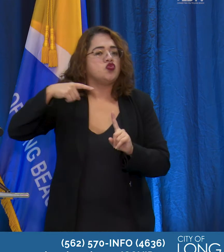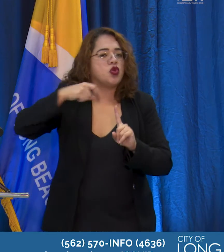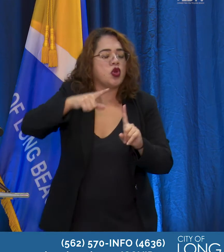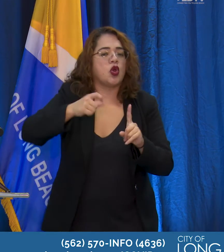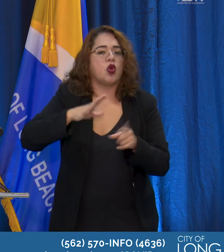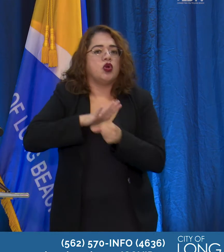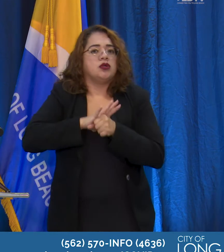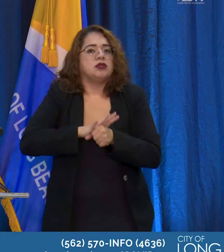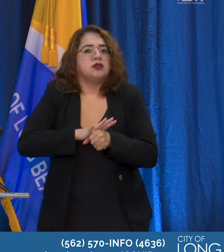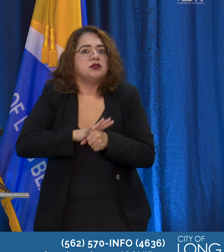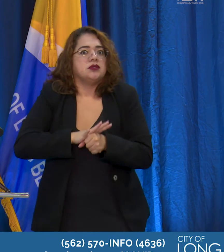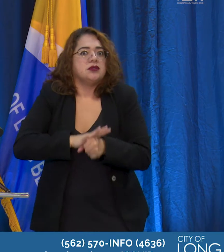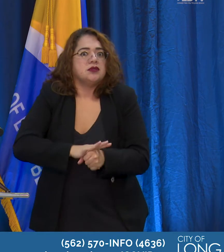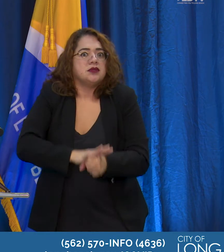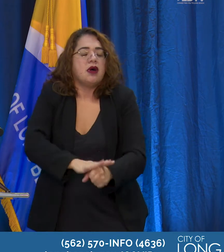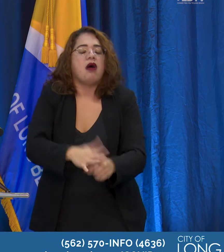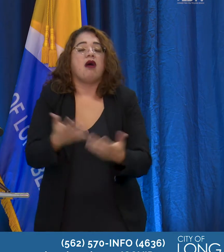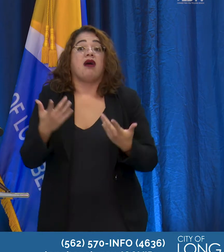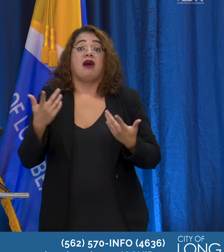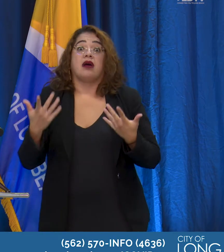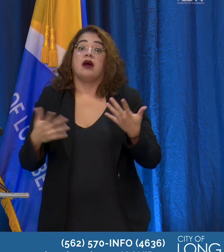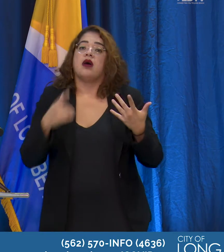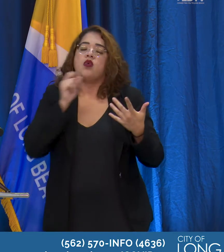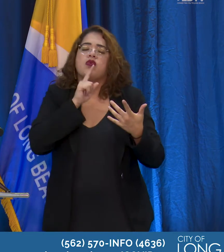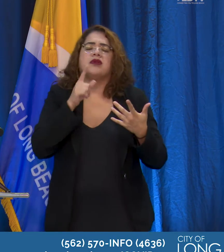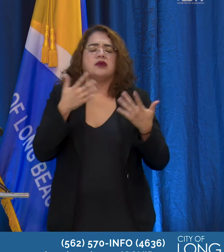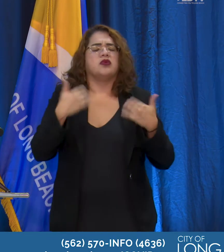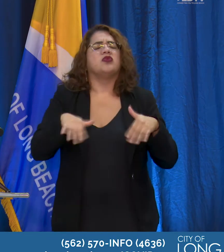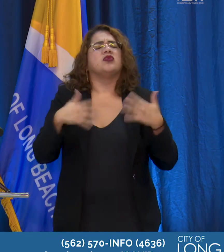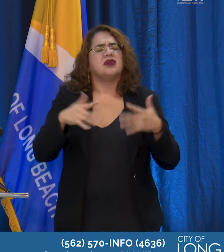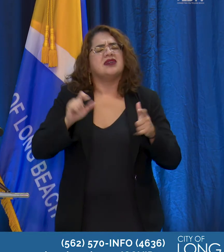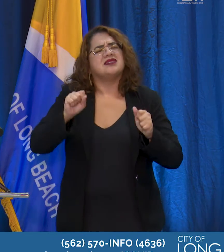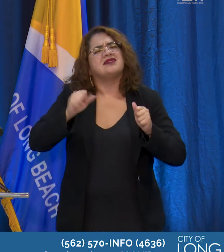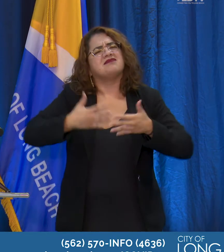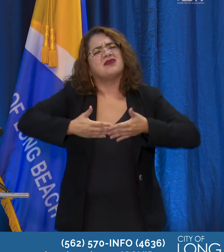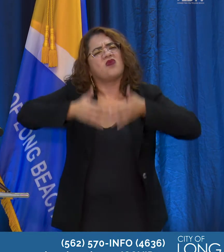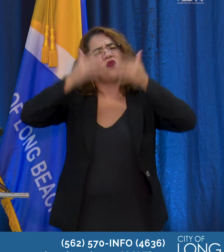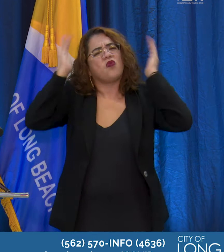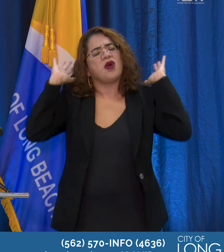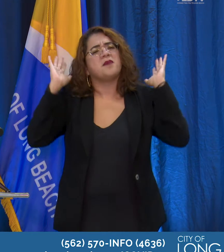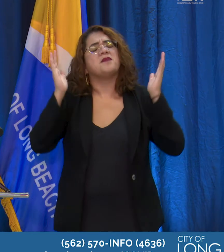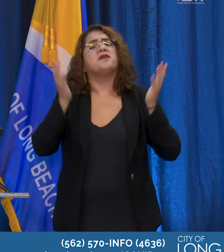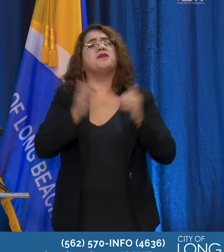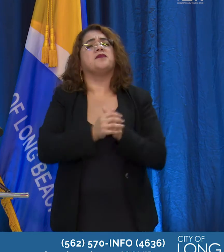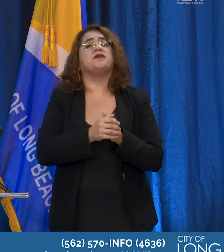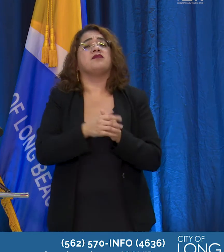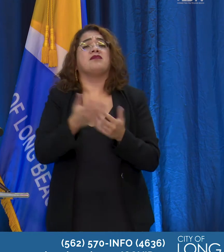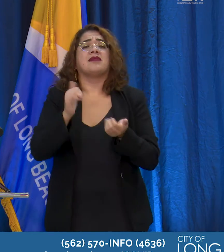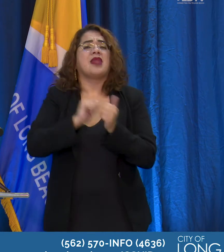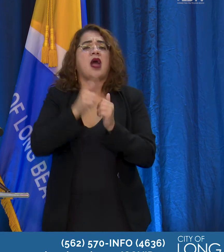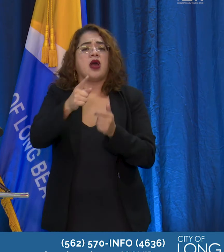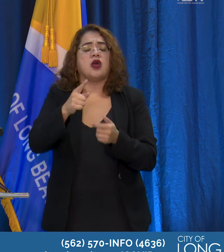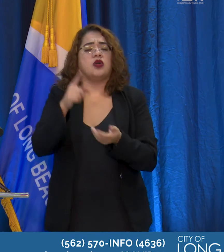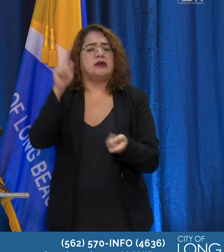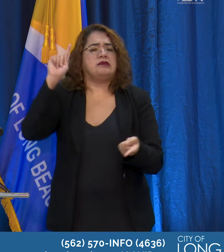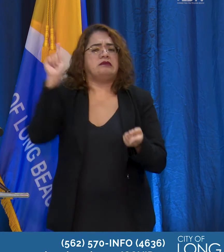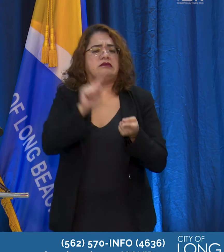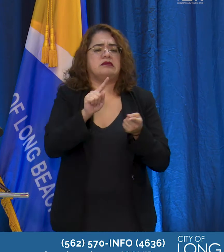more people to experience these feelings. To reduce the stigma surrounding mental health and suicidal ideation at many times critical for an